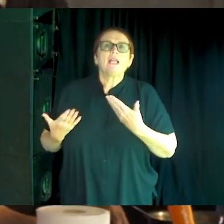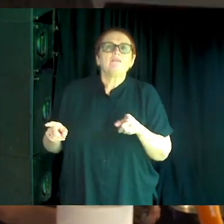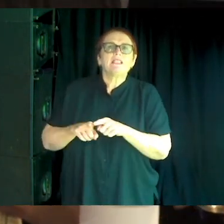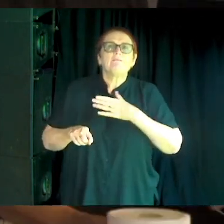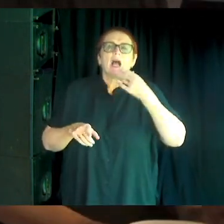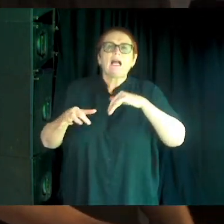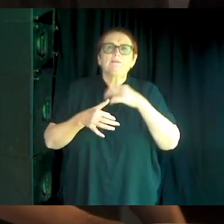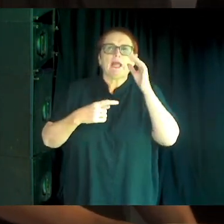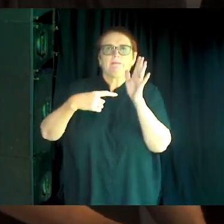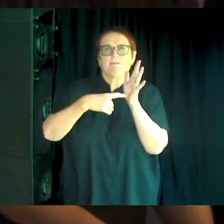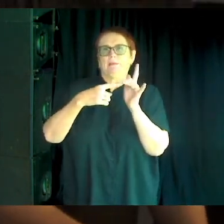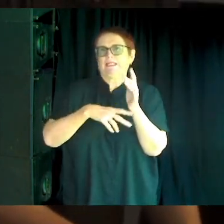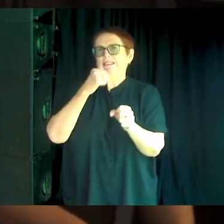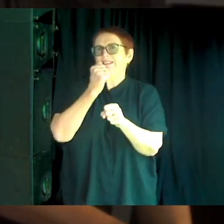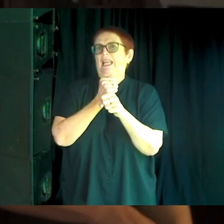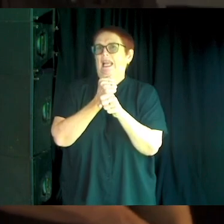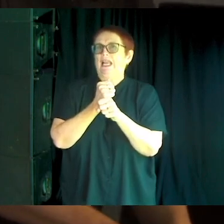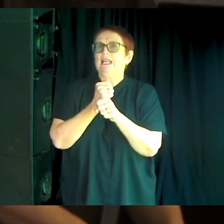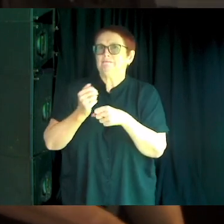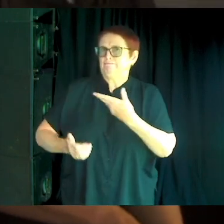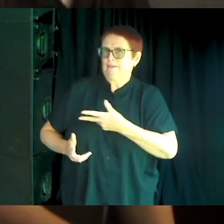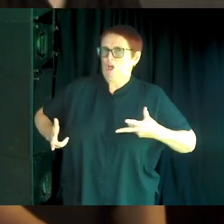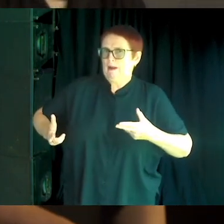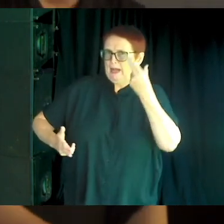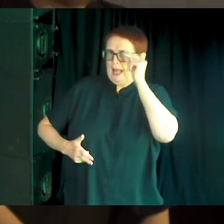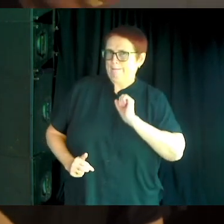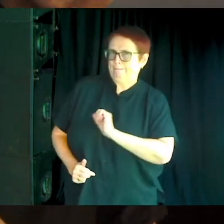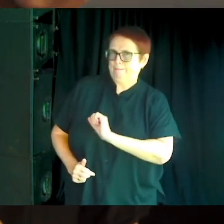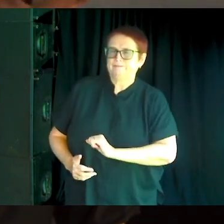oh that's inappropriate okay so this is this is Ting by the way my husband is this is how